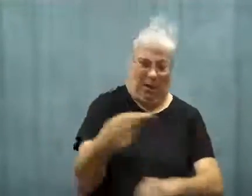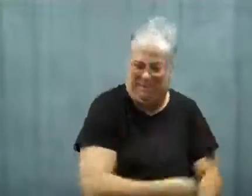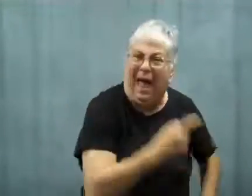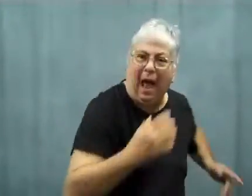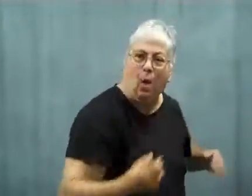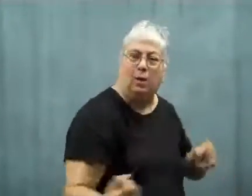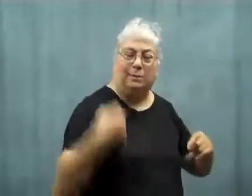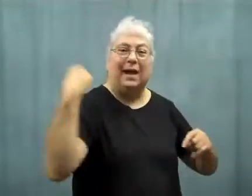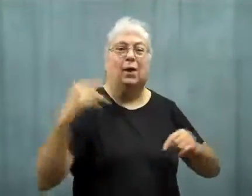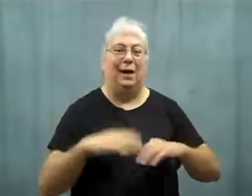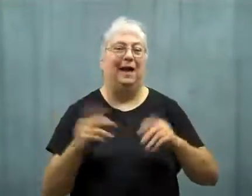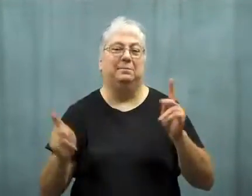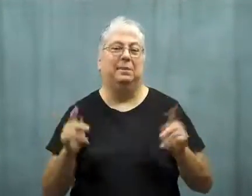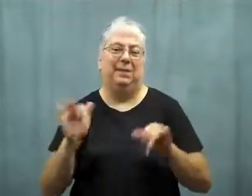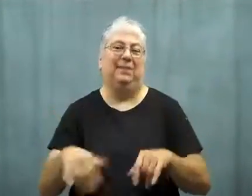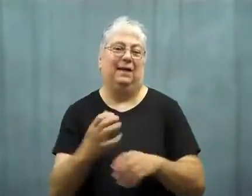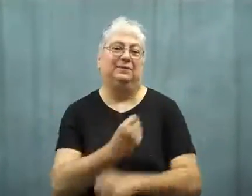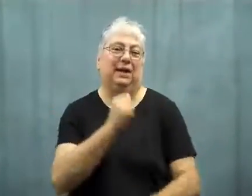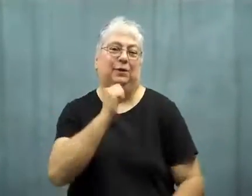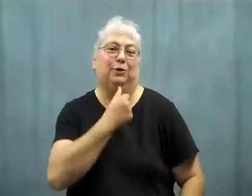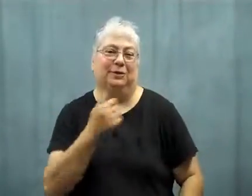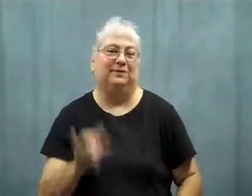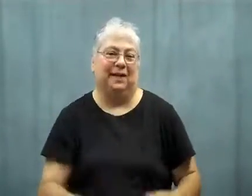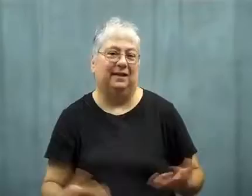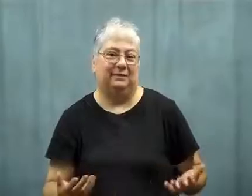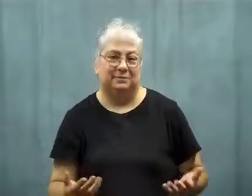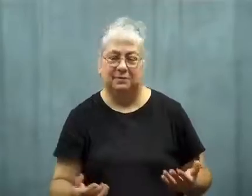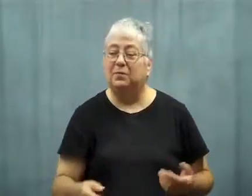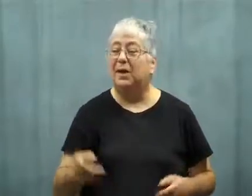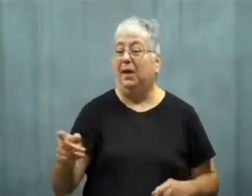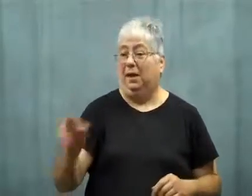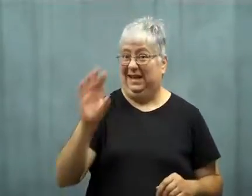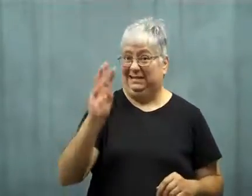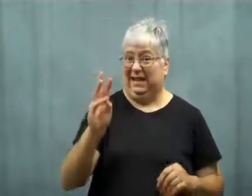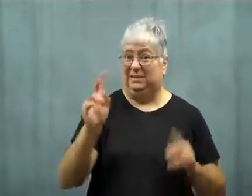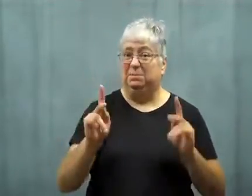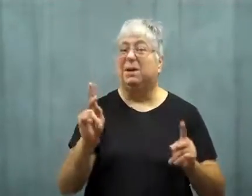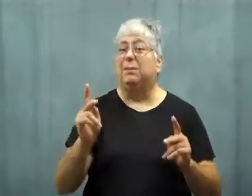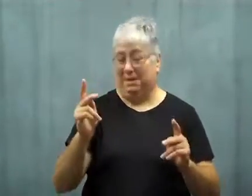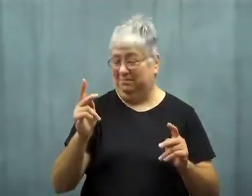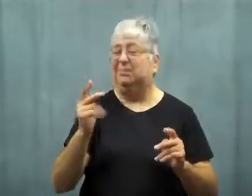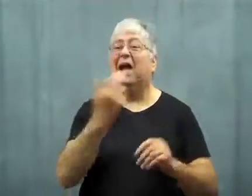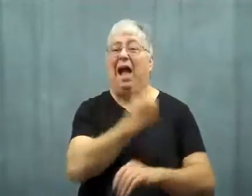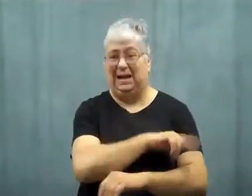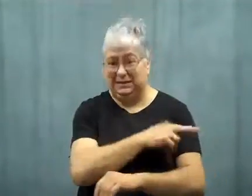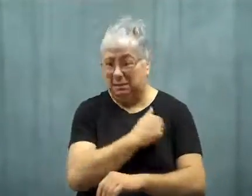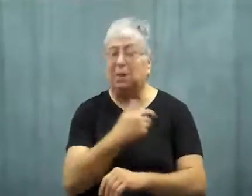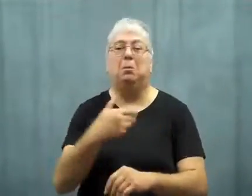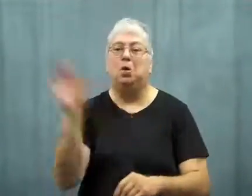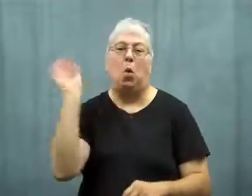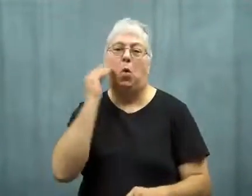and those fragments hit the bystanders.